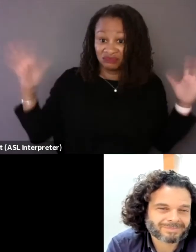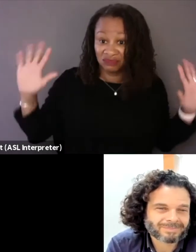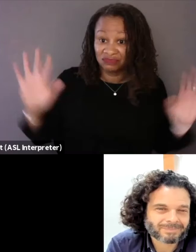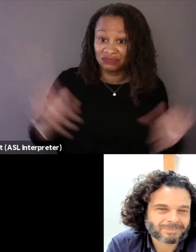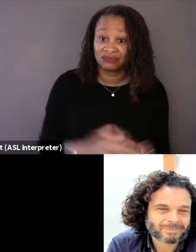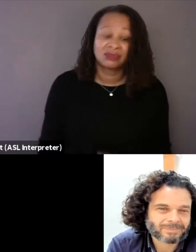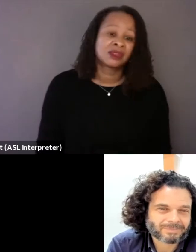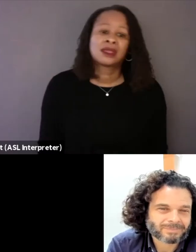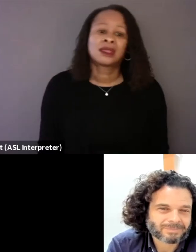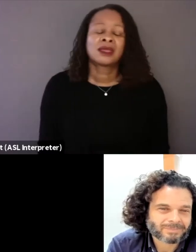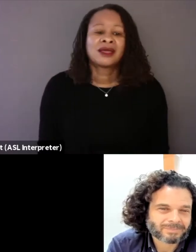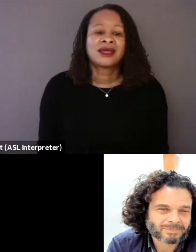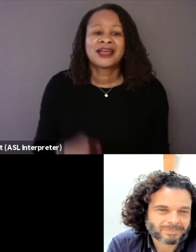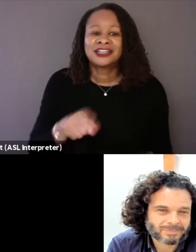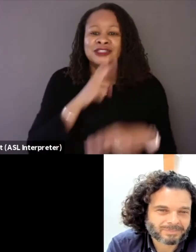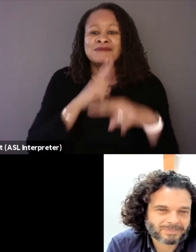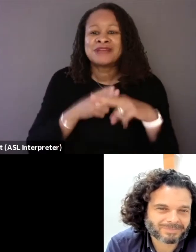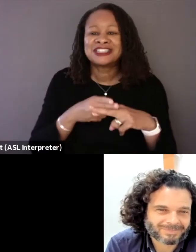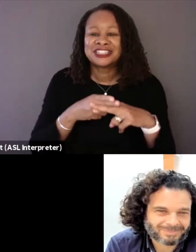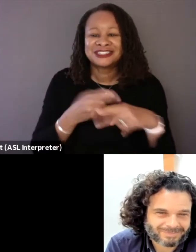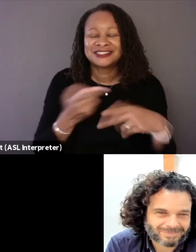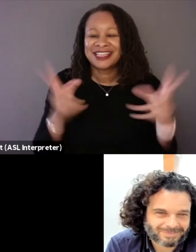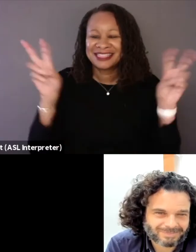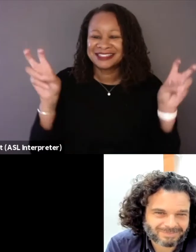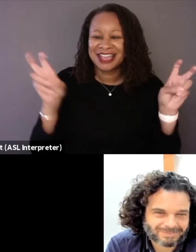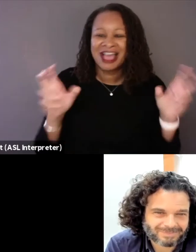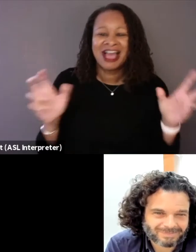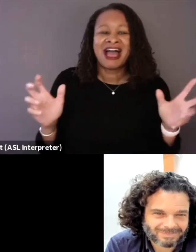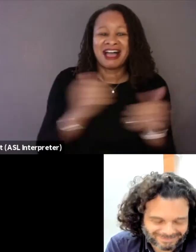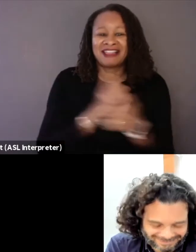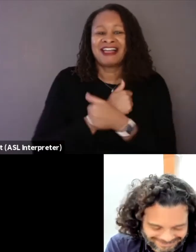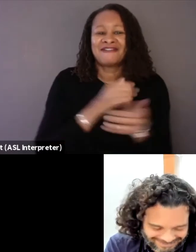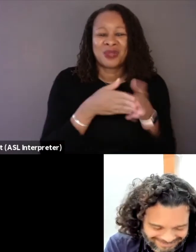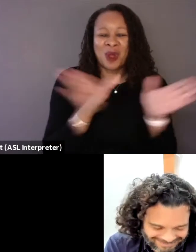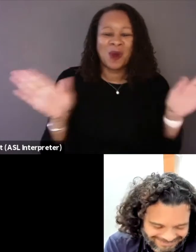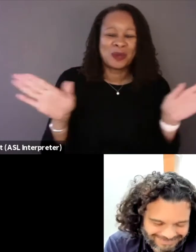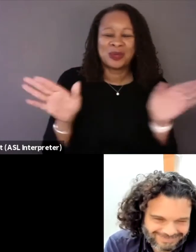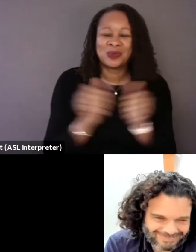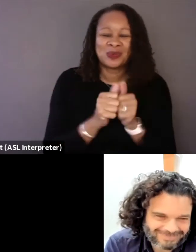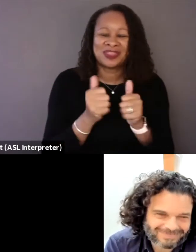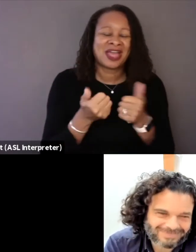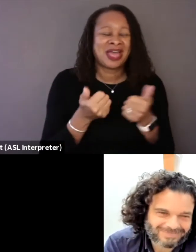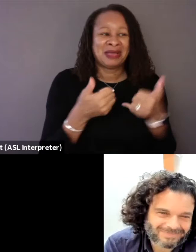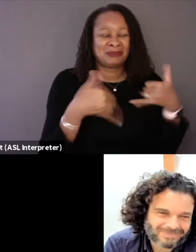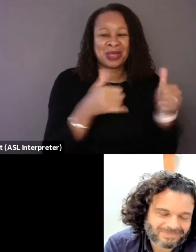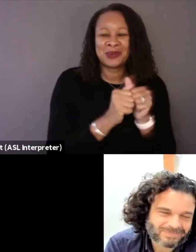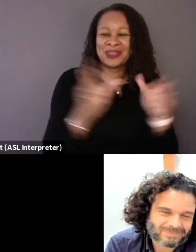I should mention the title. I love the fact that you guys open with them all kind of playing with the title a little bit.